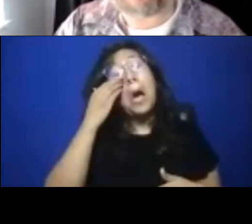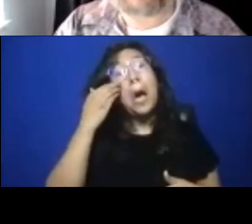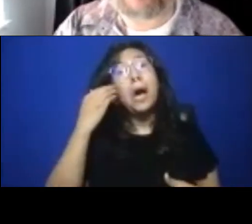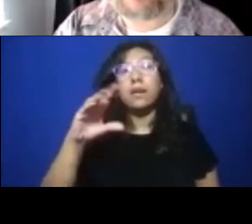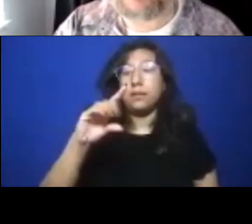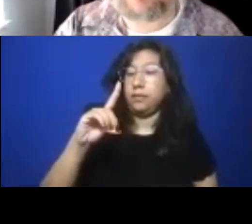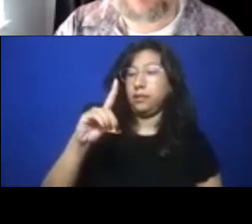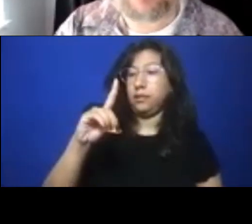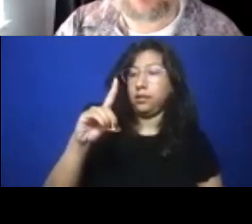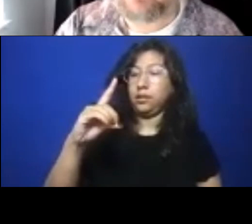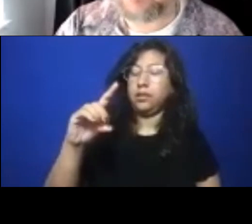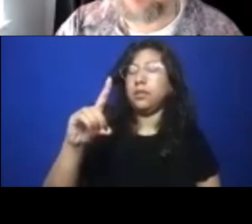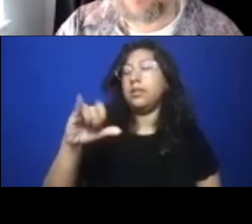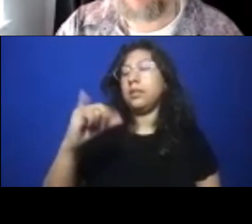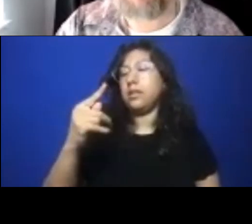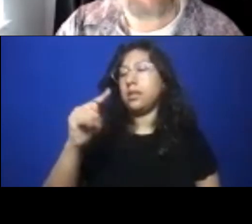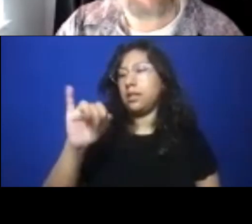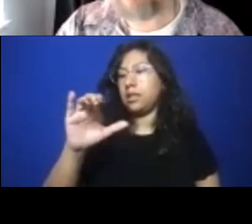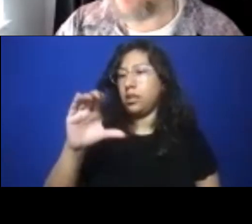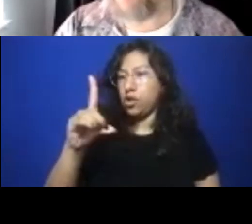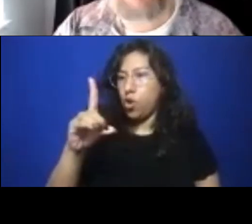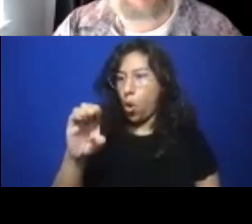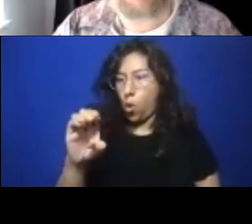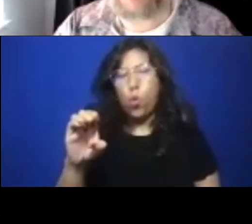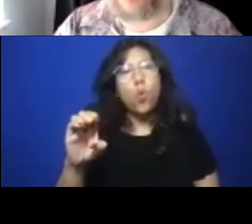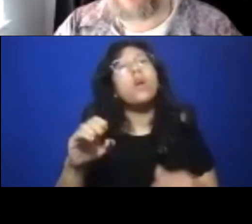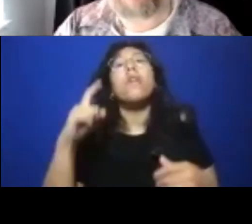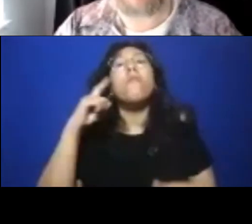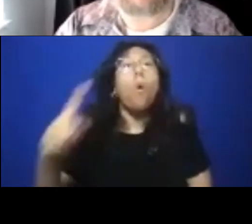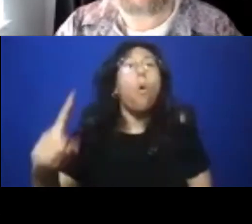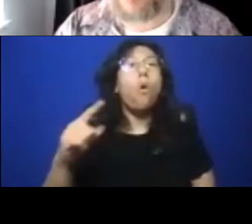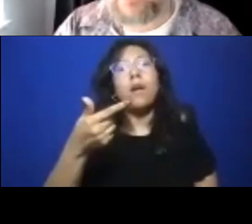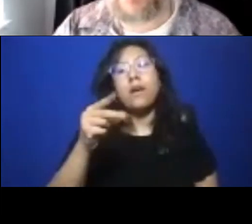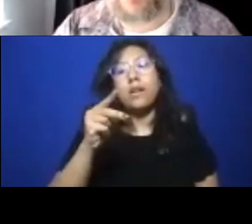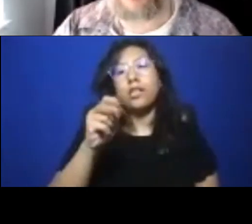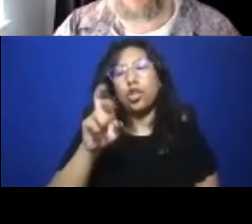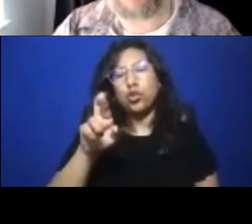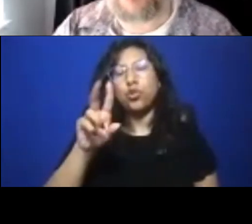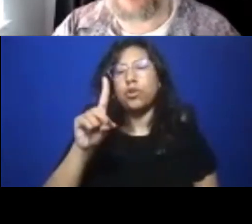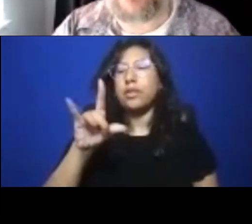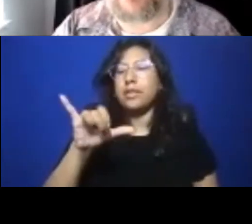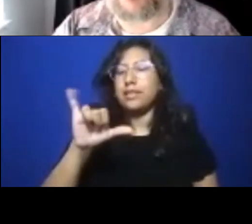gets sent into somebody's insurance company, that may deny that person any kind of mental healthcare